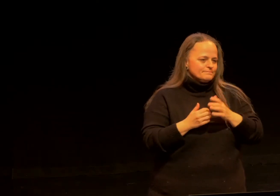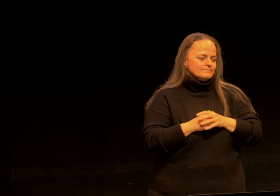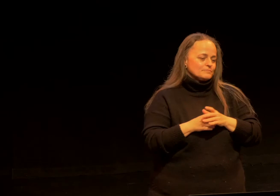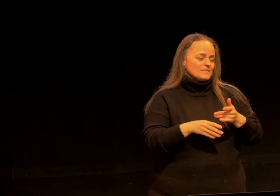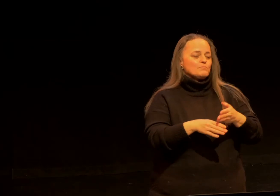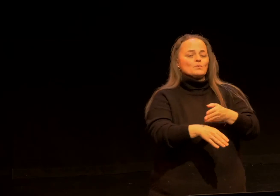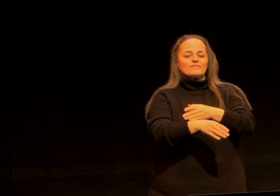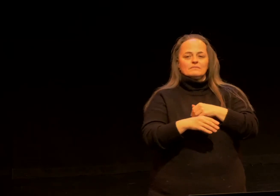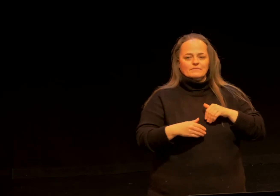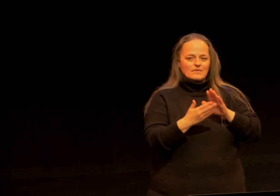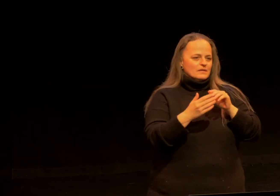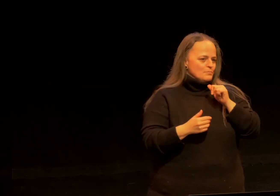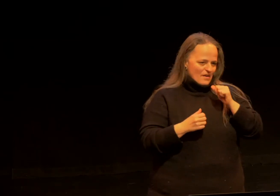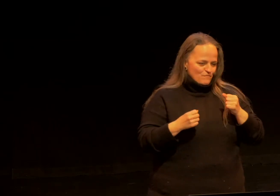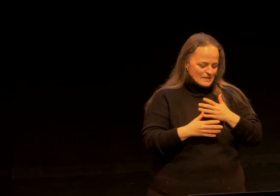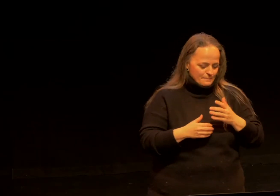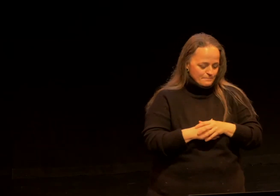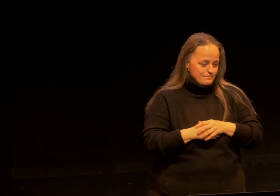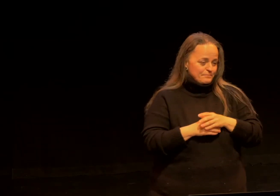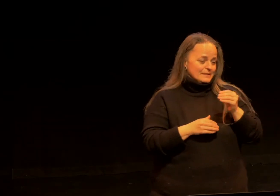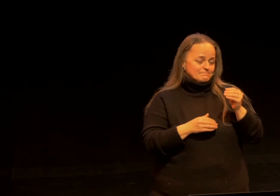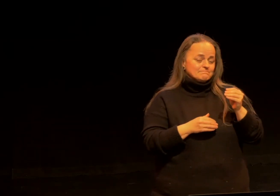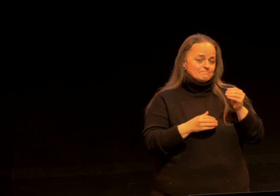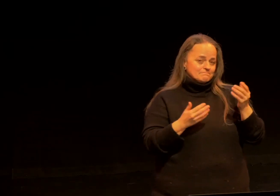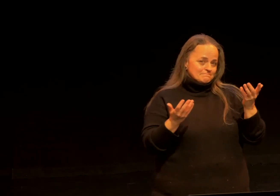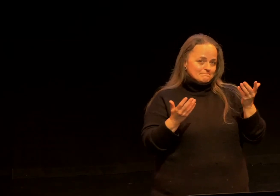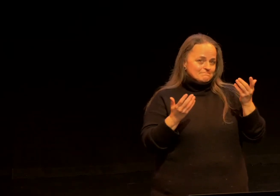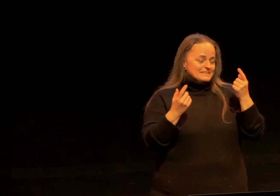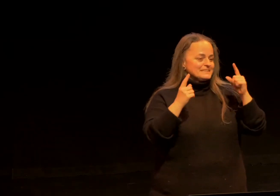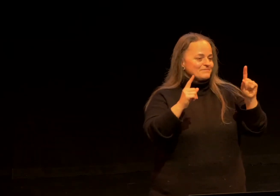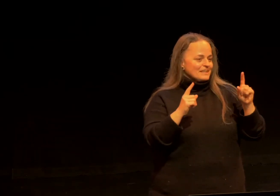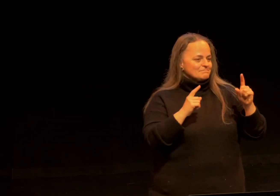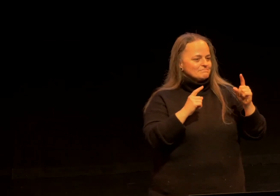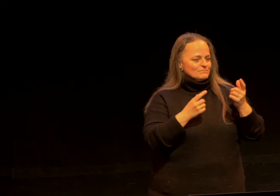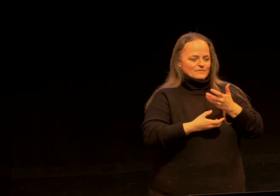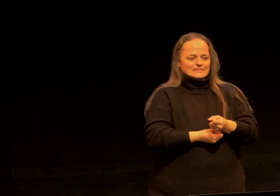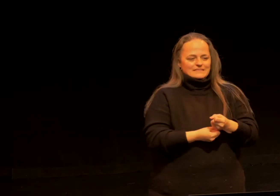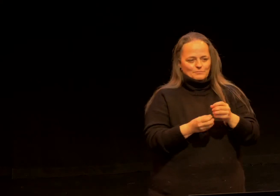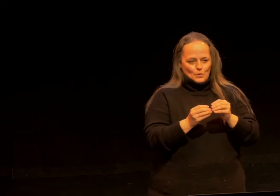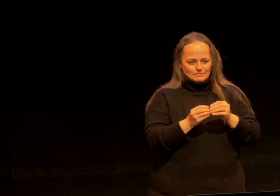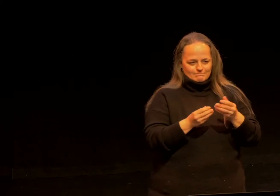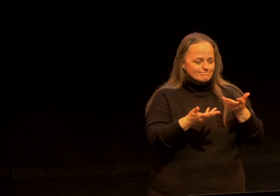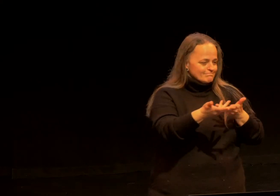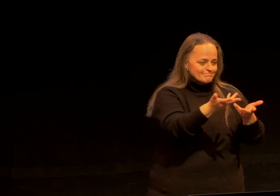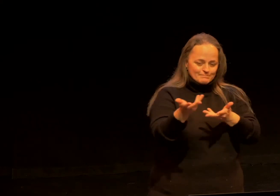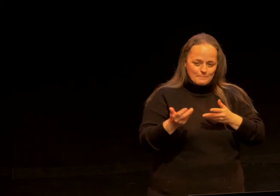there's barriers every day that we face, but we feel that being able to overcome